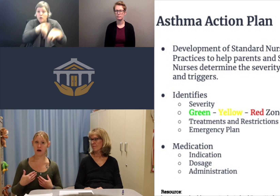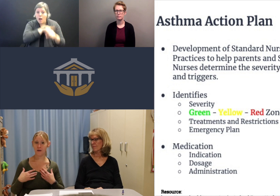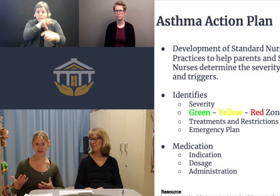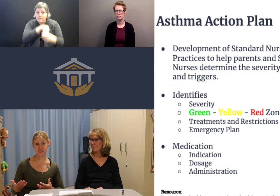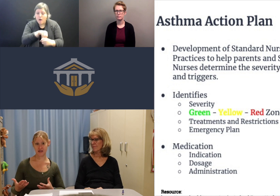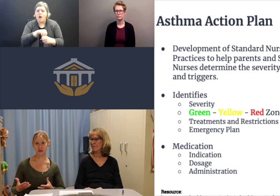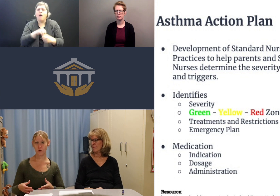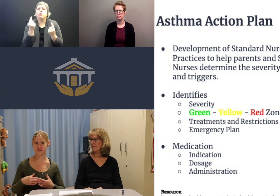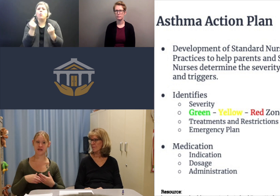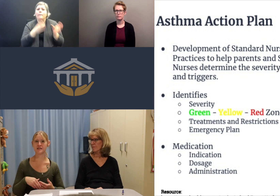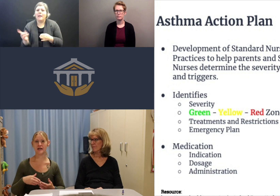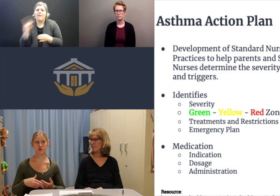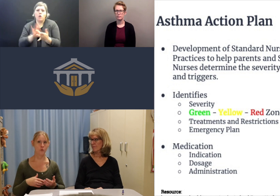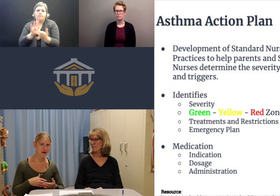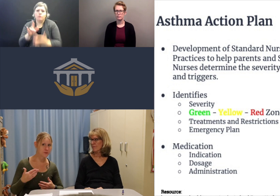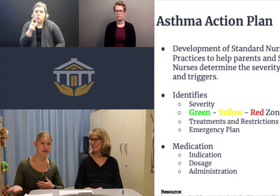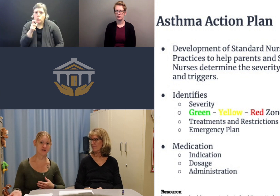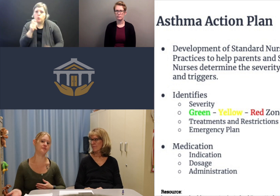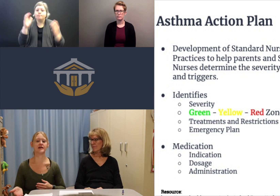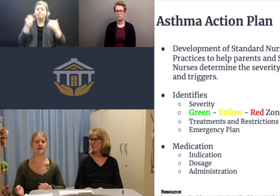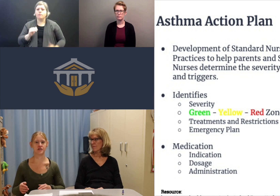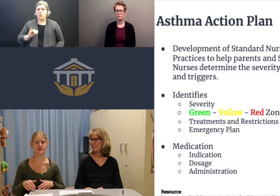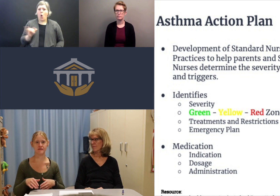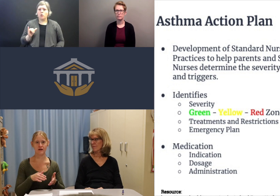um, indicate? What is the indication? Why are we giving the medication? Is it for